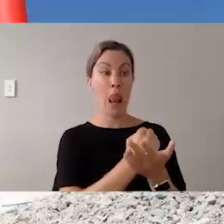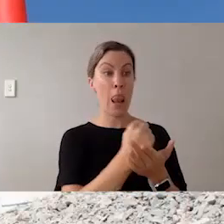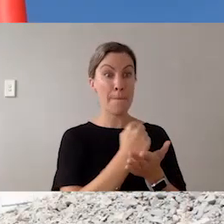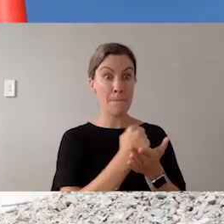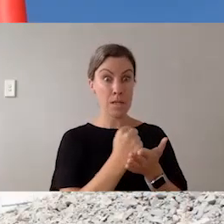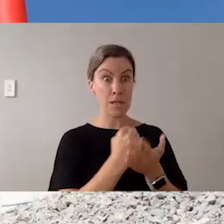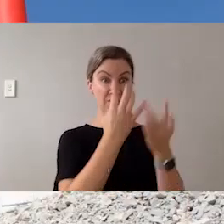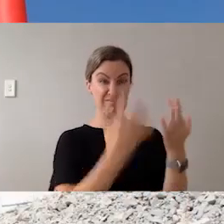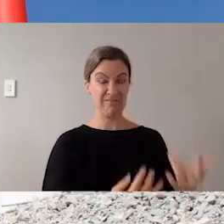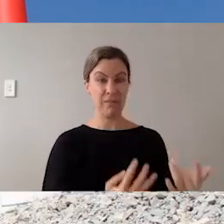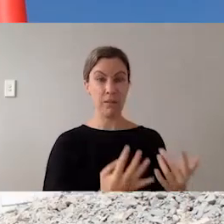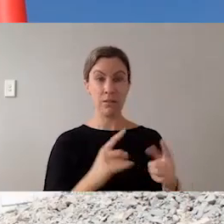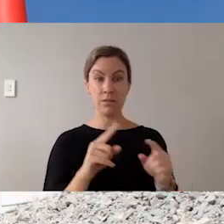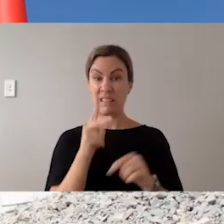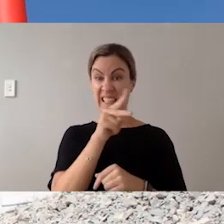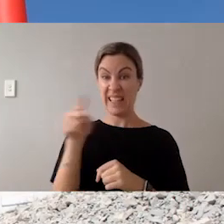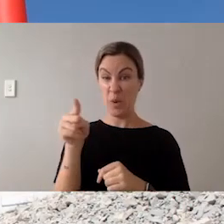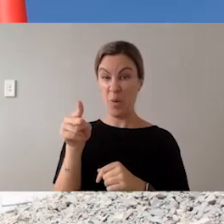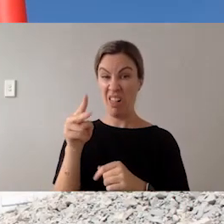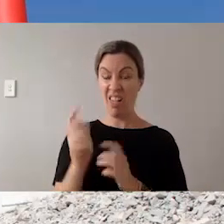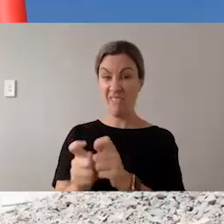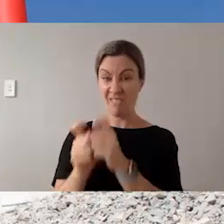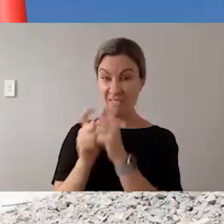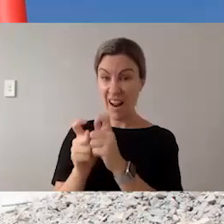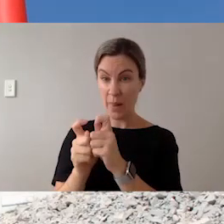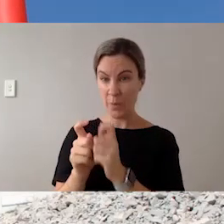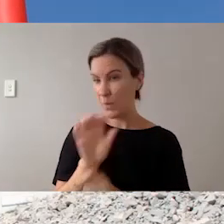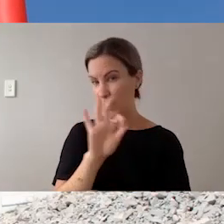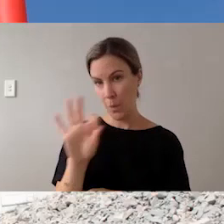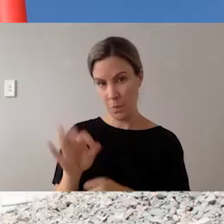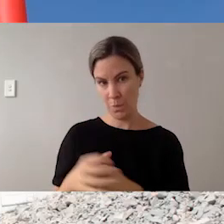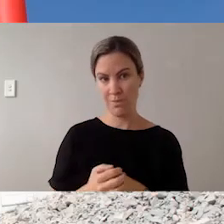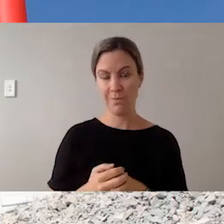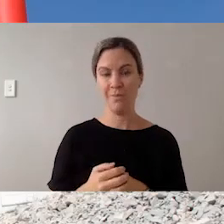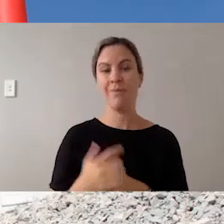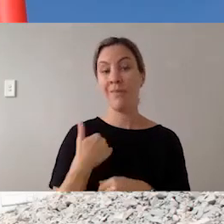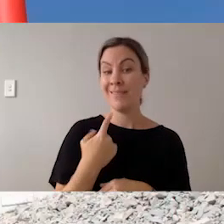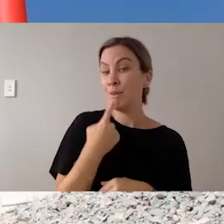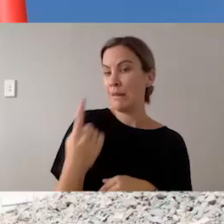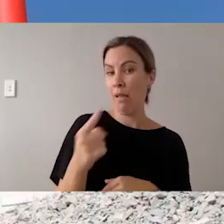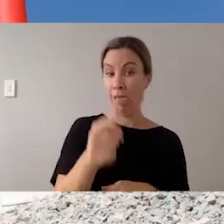to apologise. This is my backside cycling up the last parts of Mont